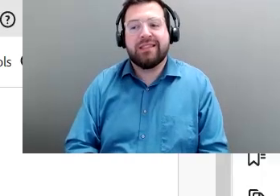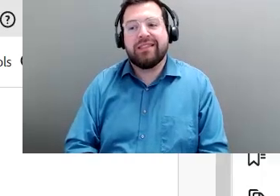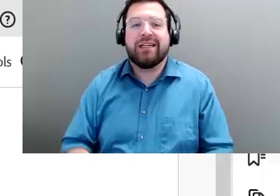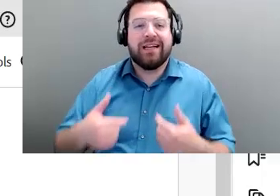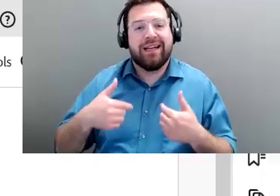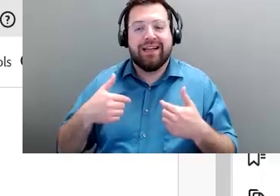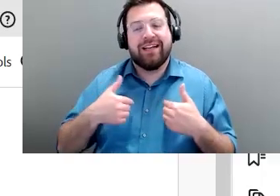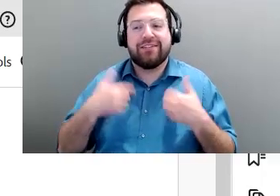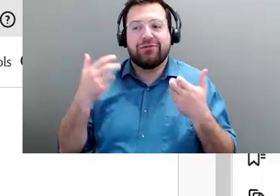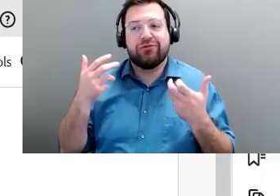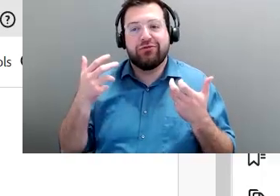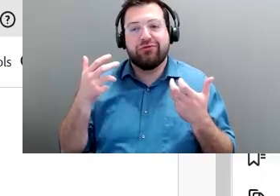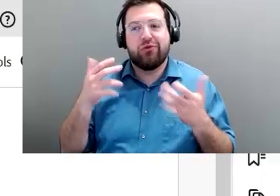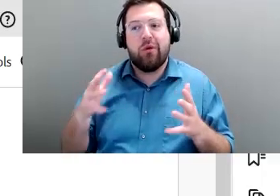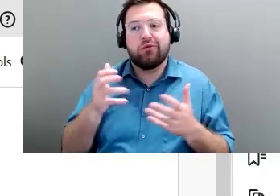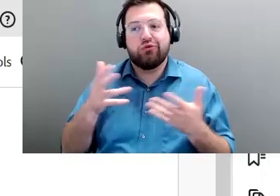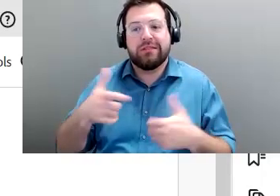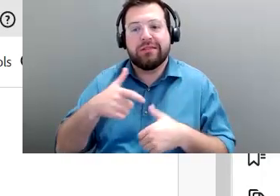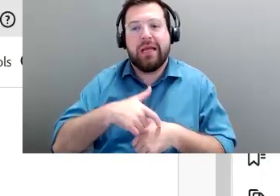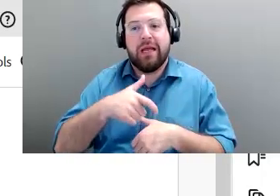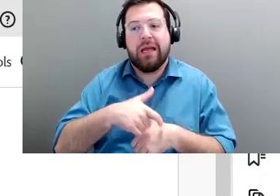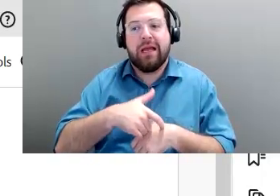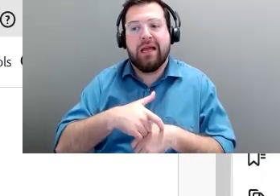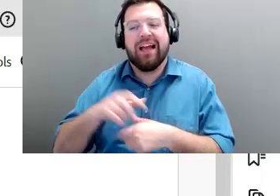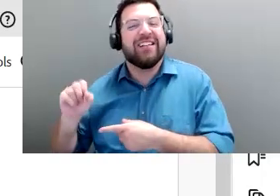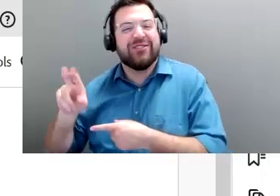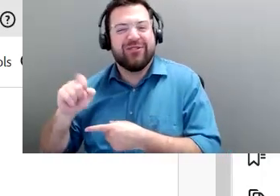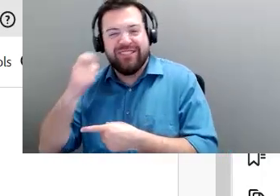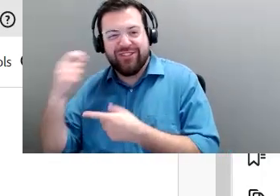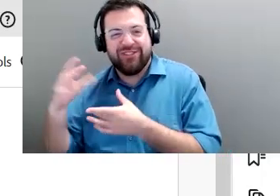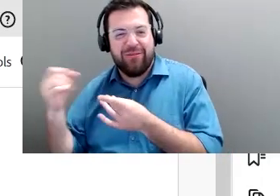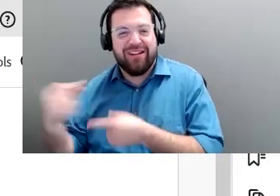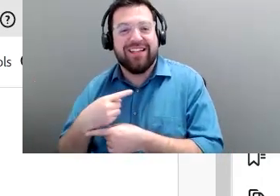I see Susi just sent me a comment. I just have to say this, that she says